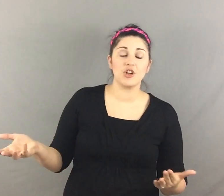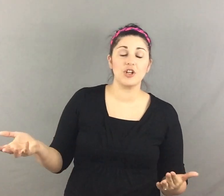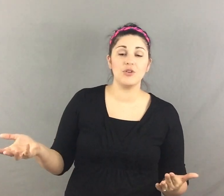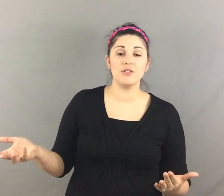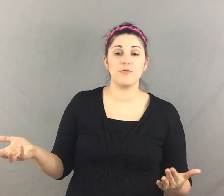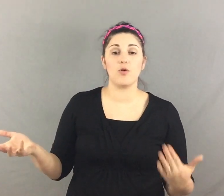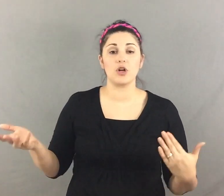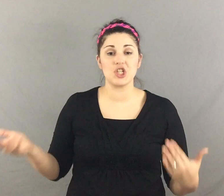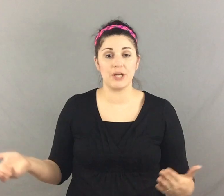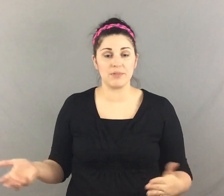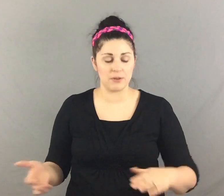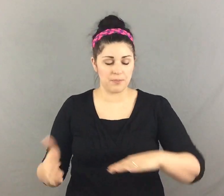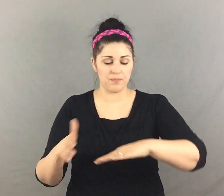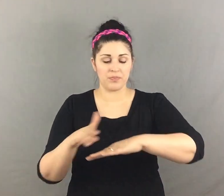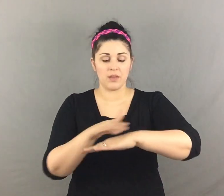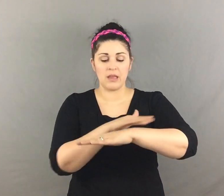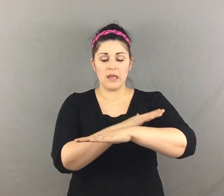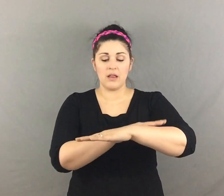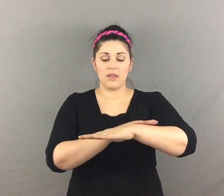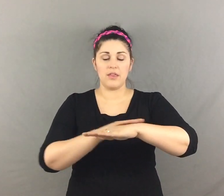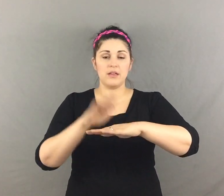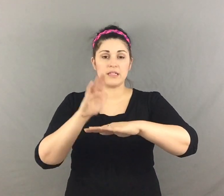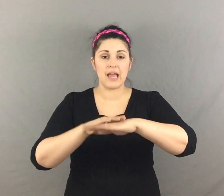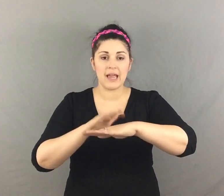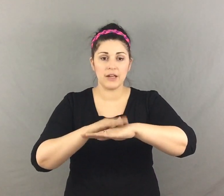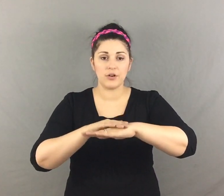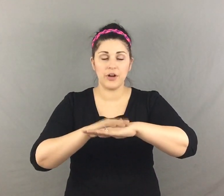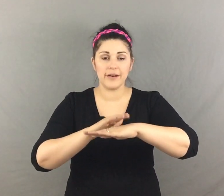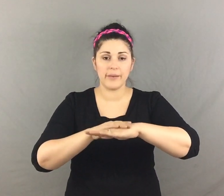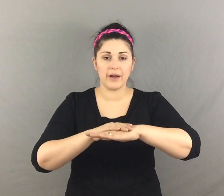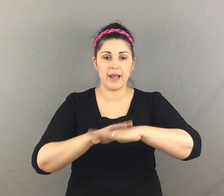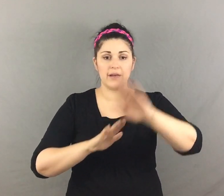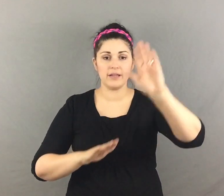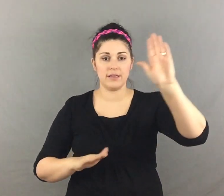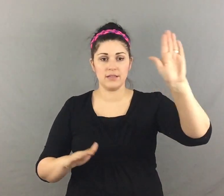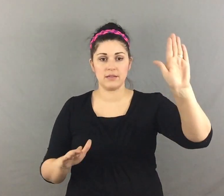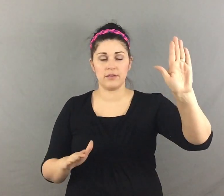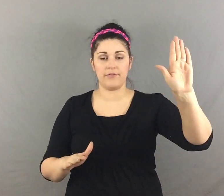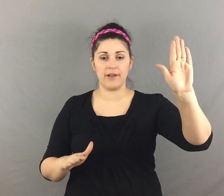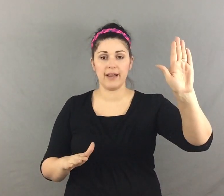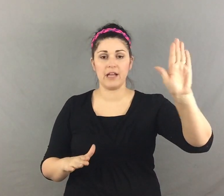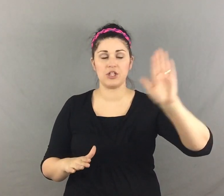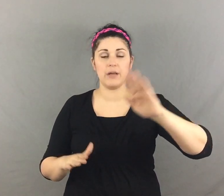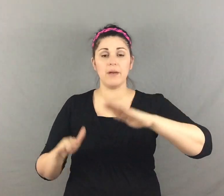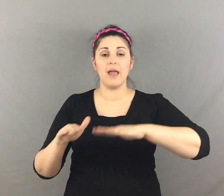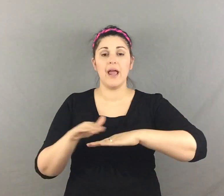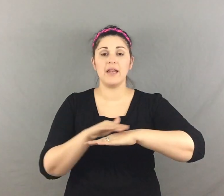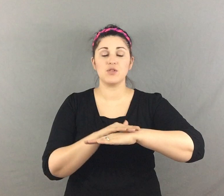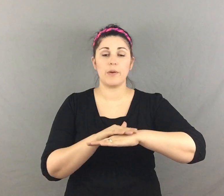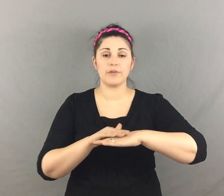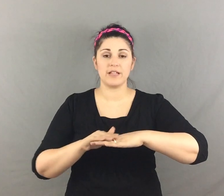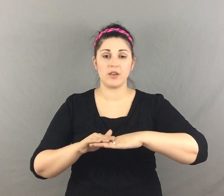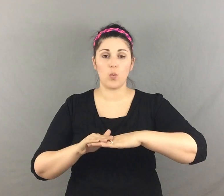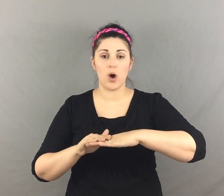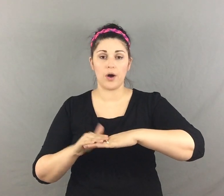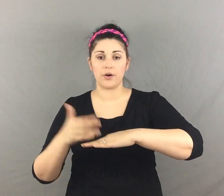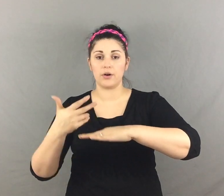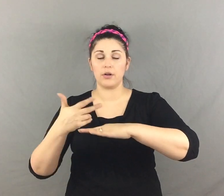you're gonna use it for ships. This hand, your non dominant hand is the flood hand shape and it's representing the water